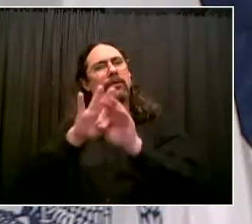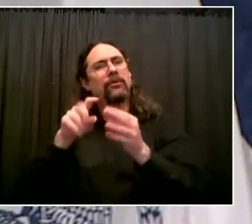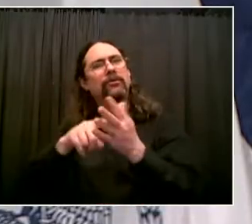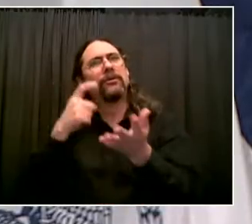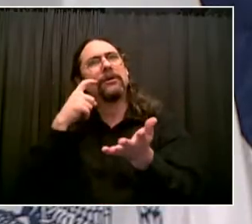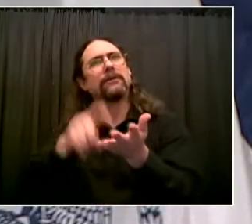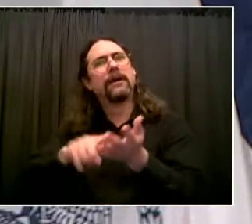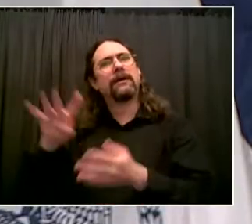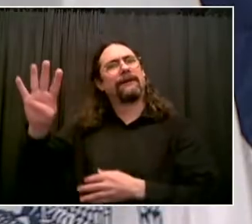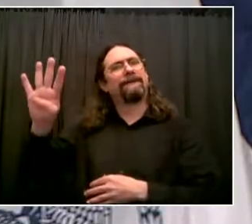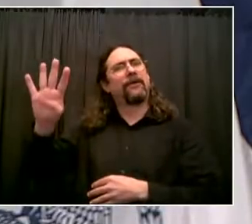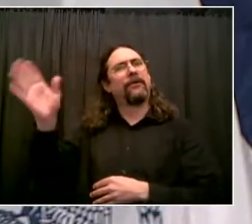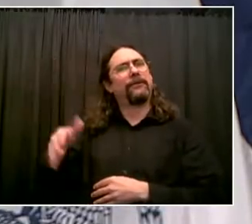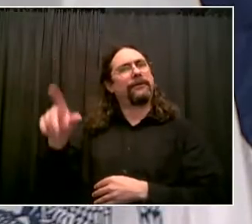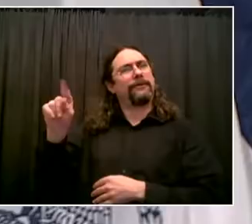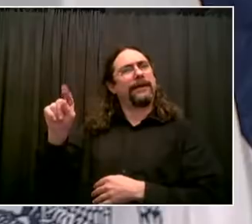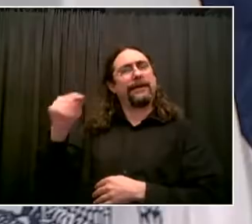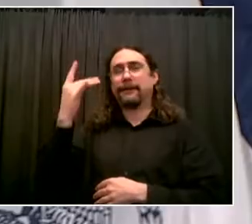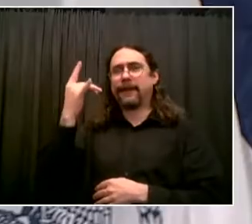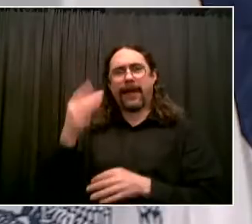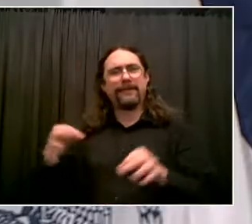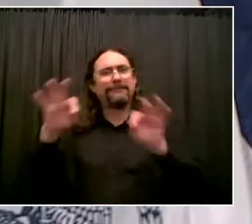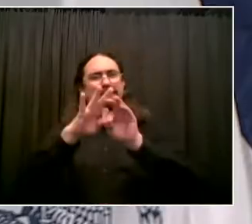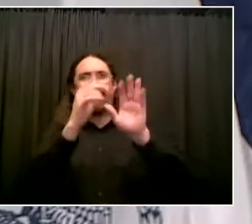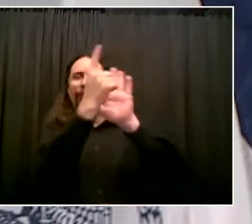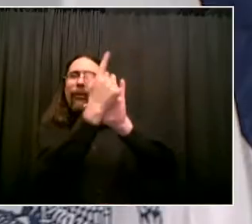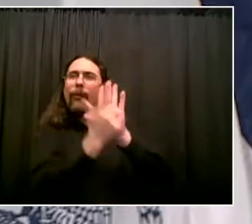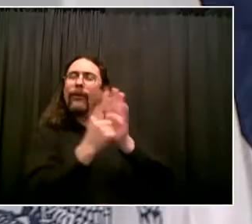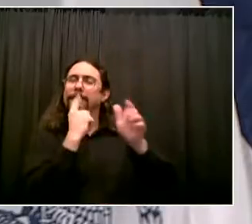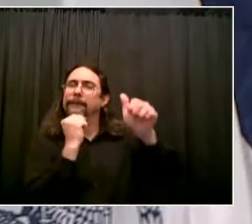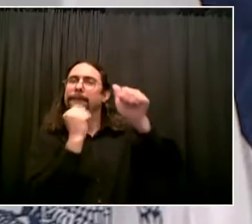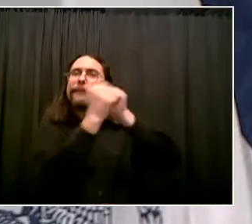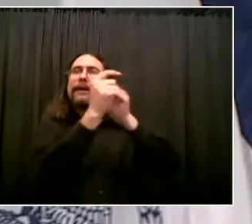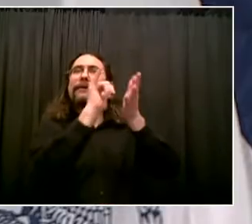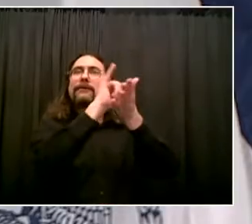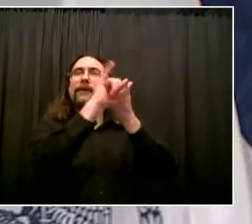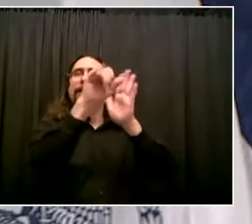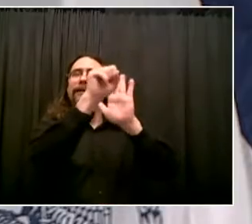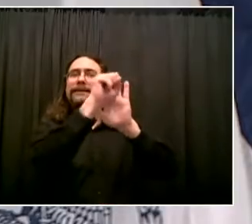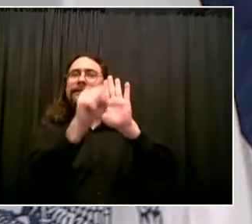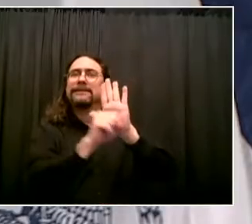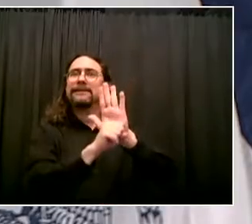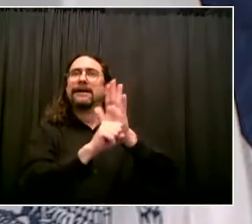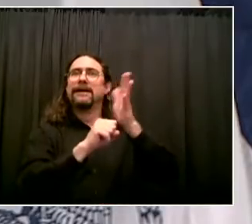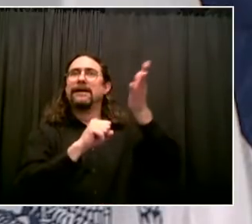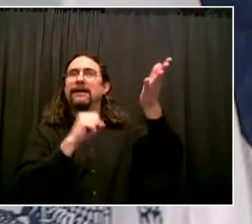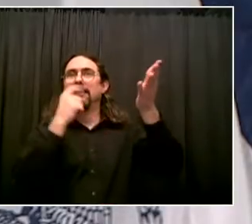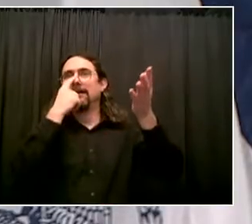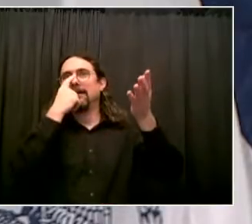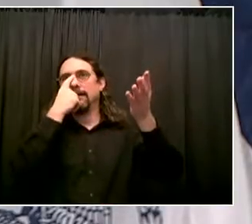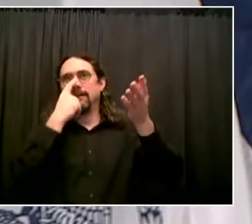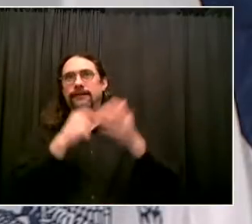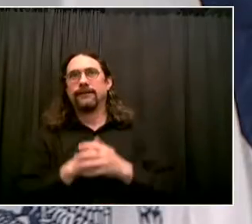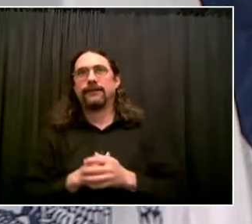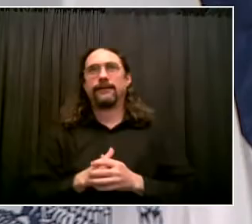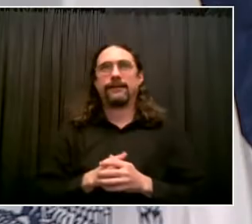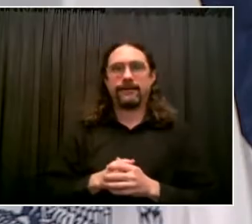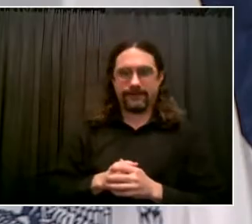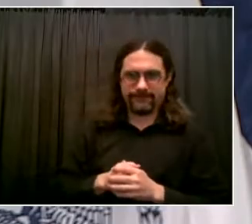PROGRESS. GO AHEAD. THAT WAS MY MAIN QUESTION,